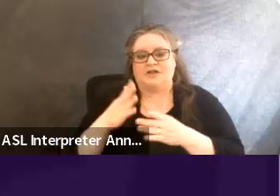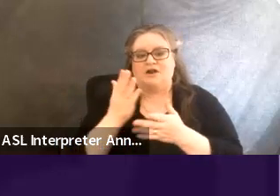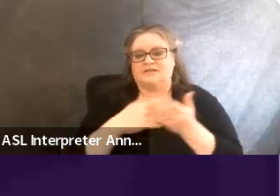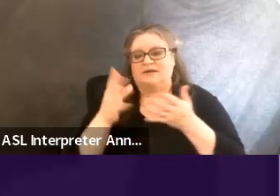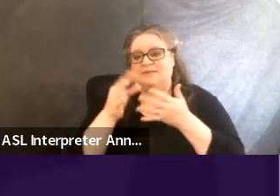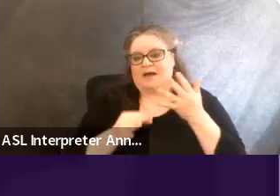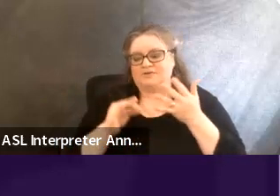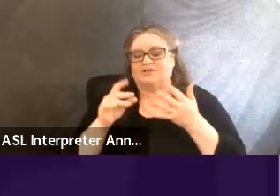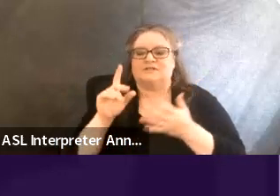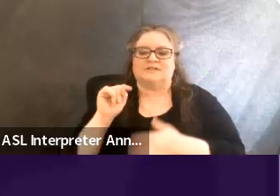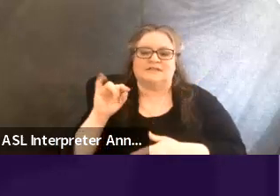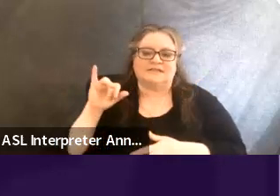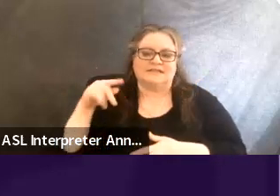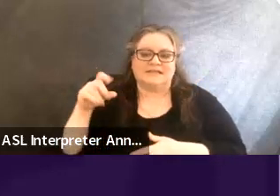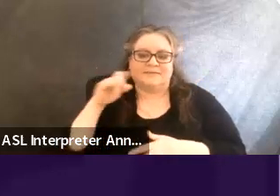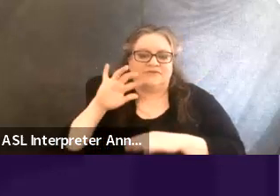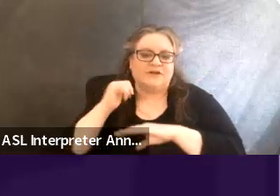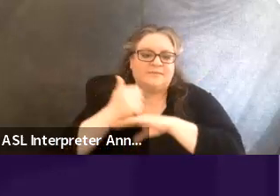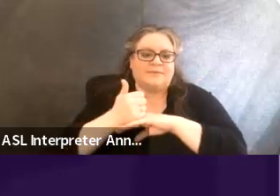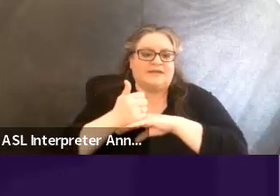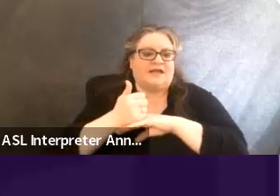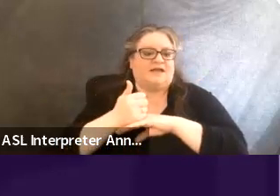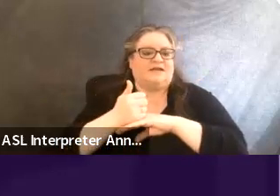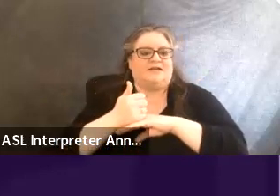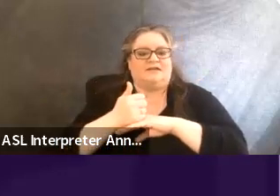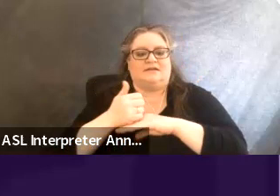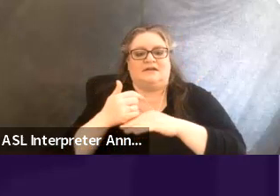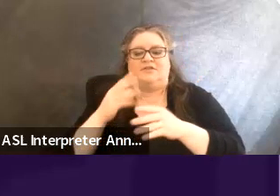and tips for implementing the remediation.